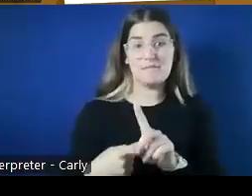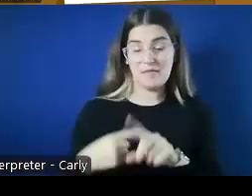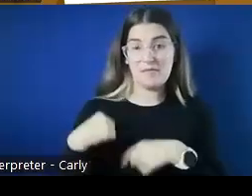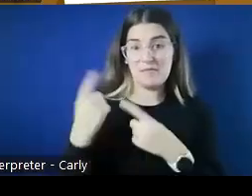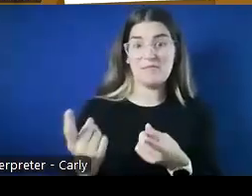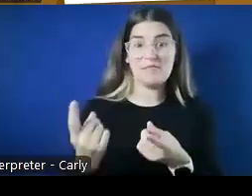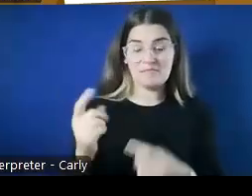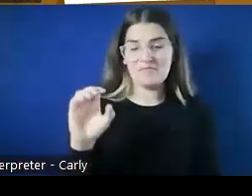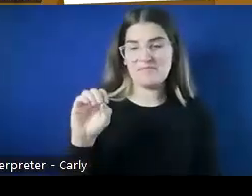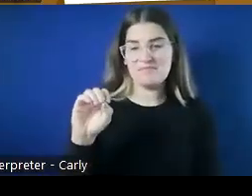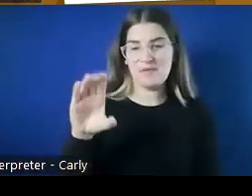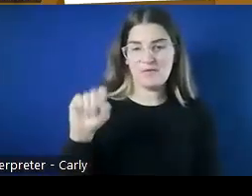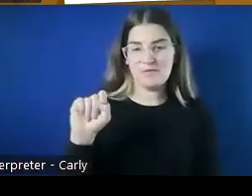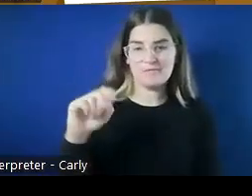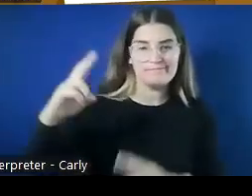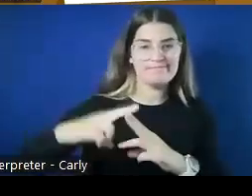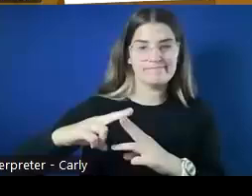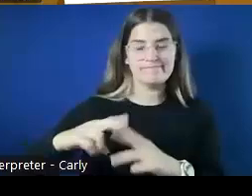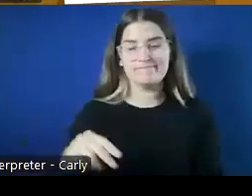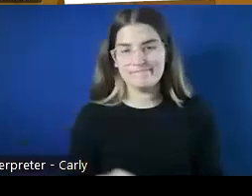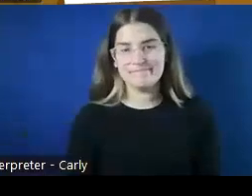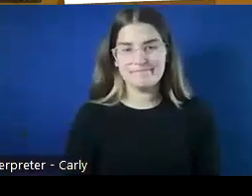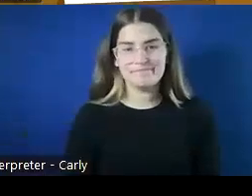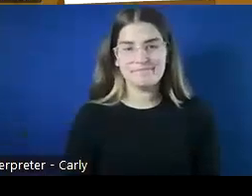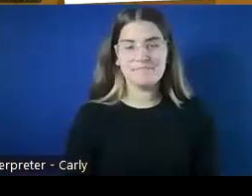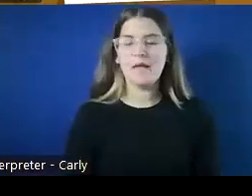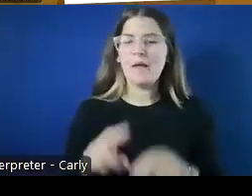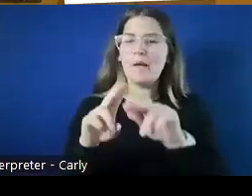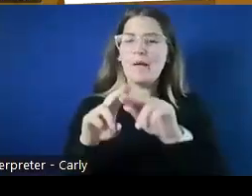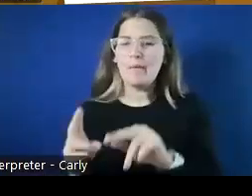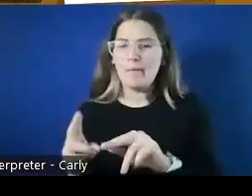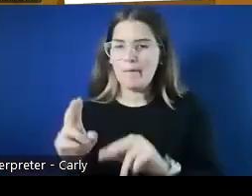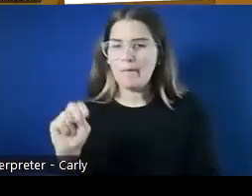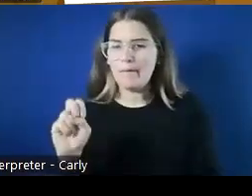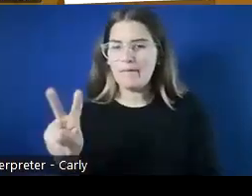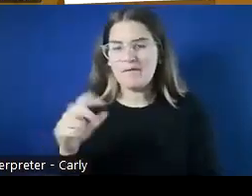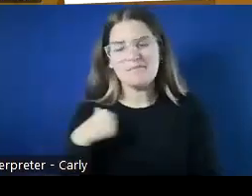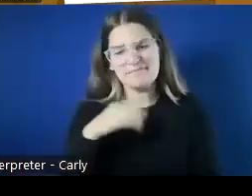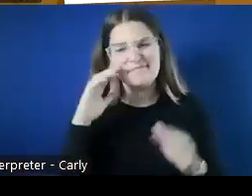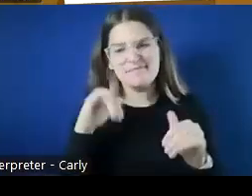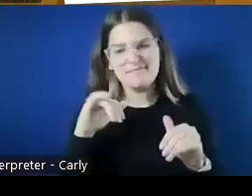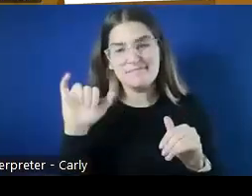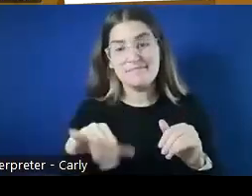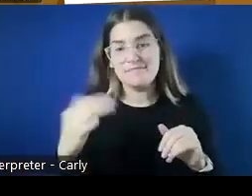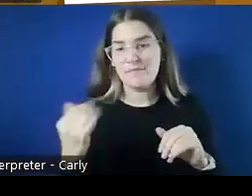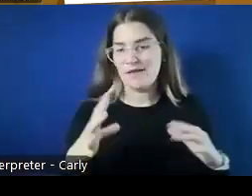October and we have had a little dip that was anticipated in November due to the holidays and